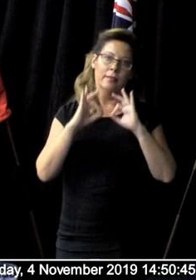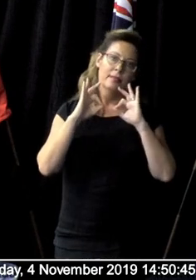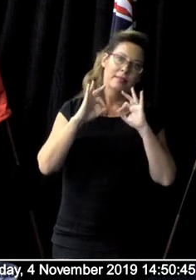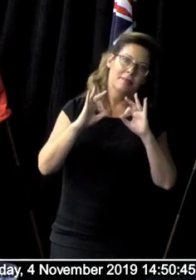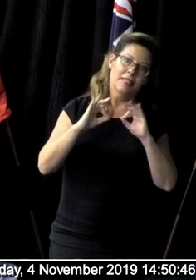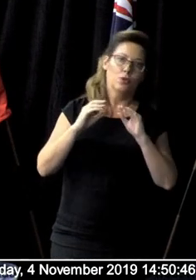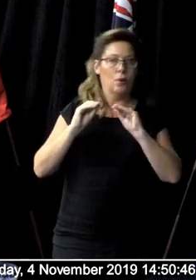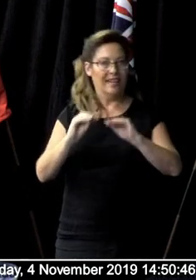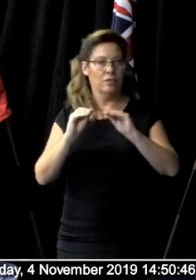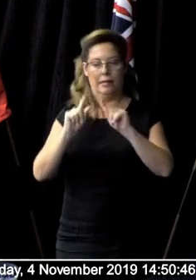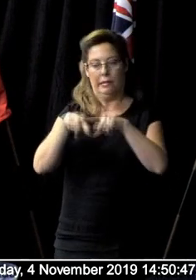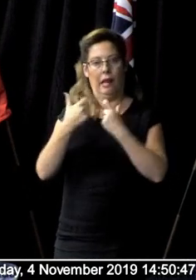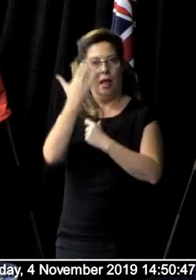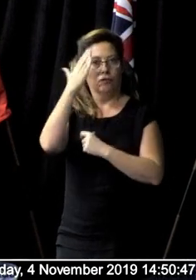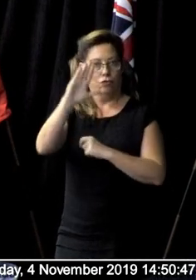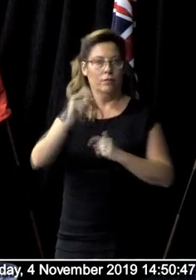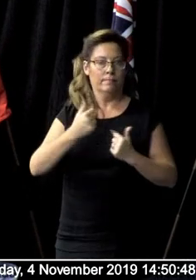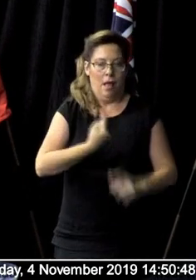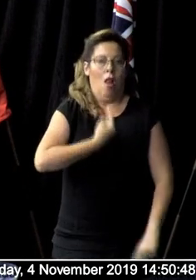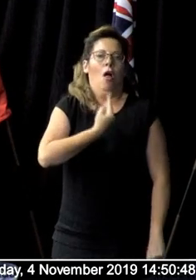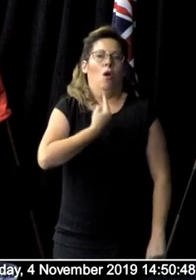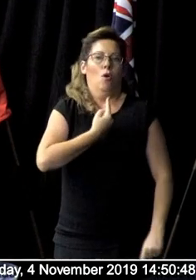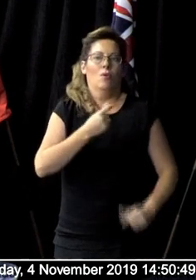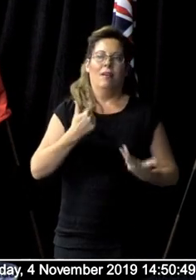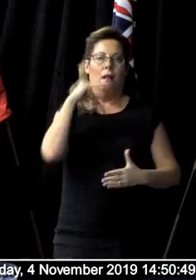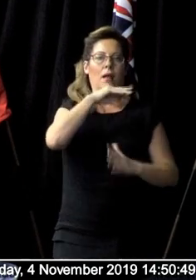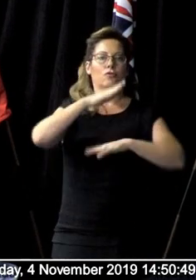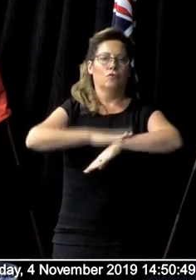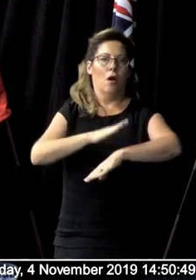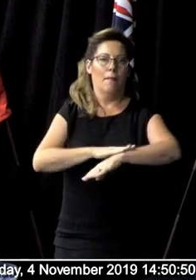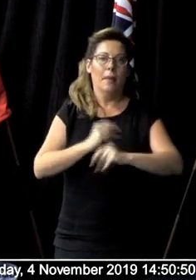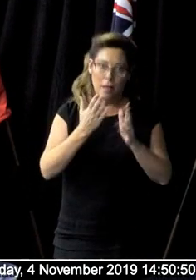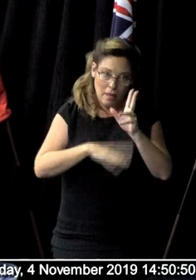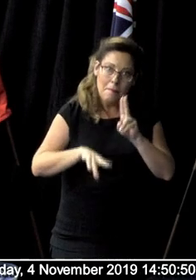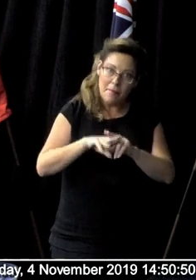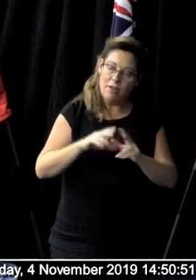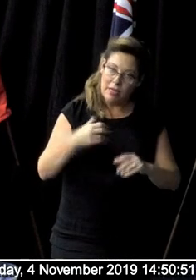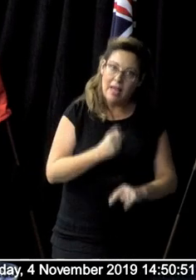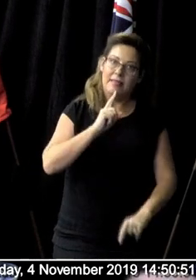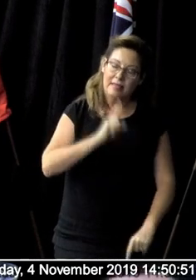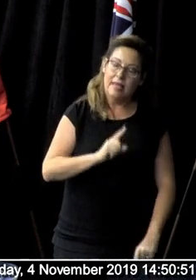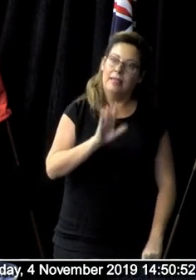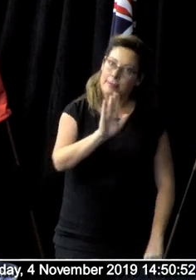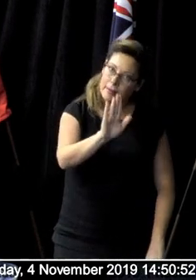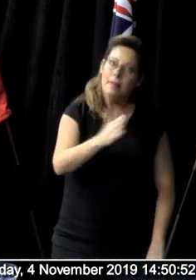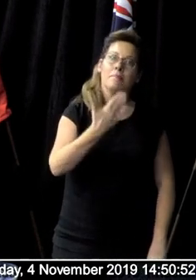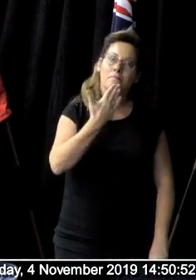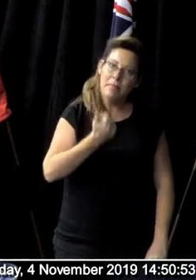at a lunchtime, even though the parent had specifically asked that the child not be